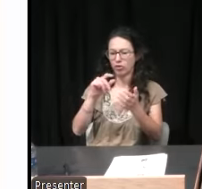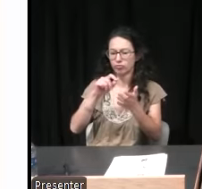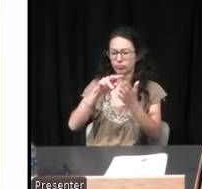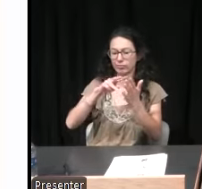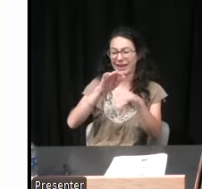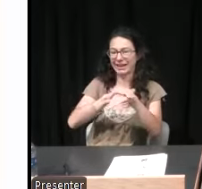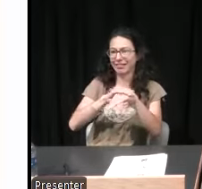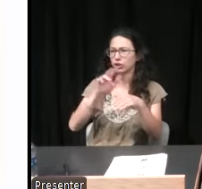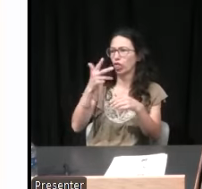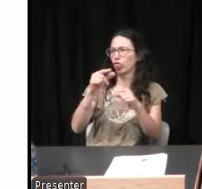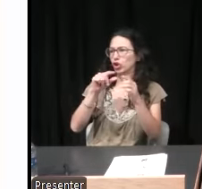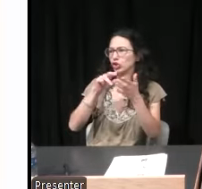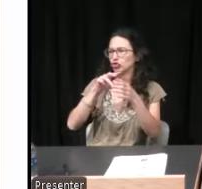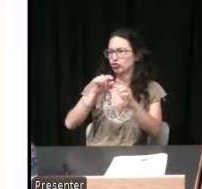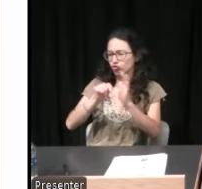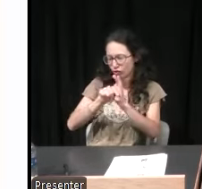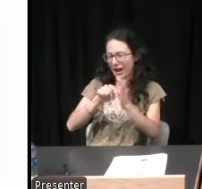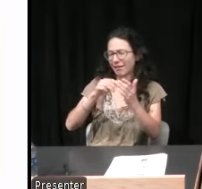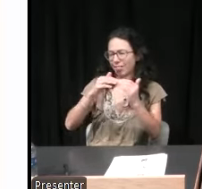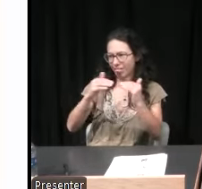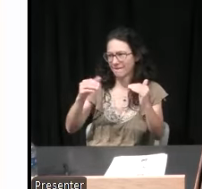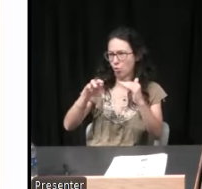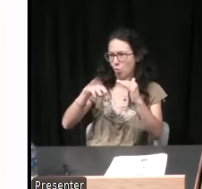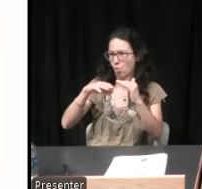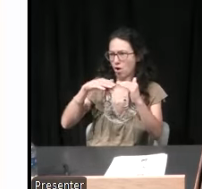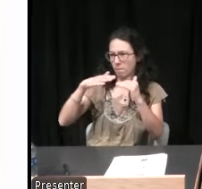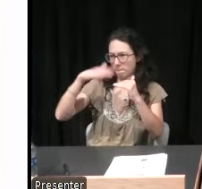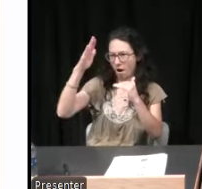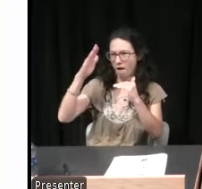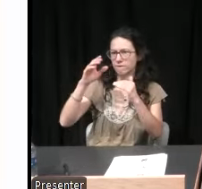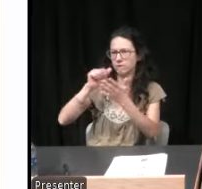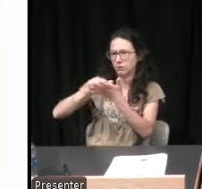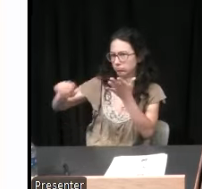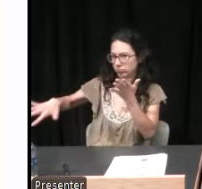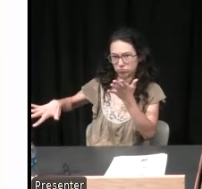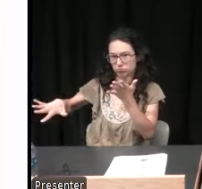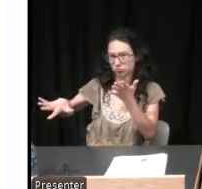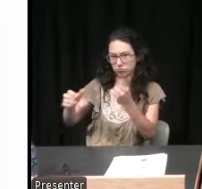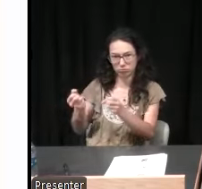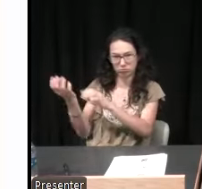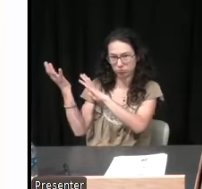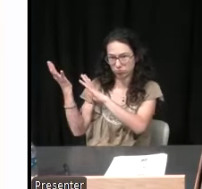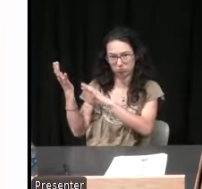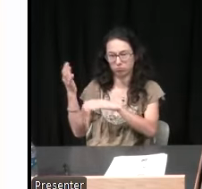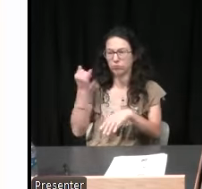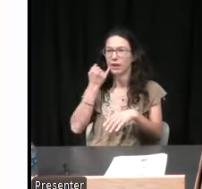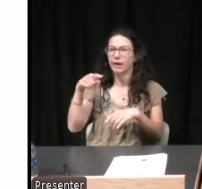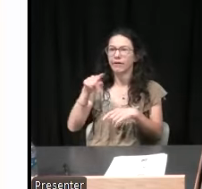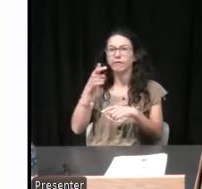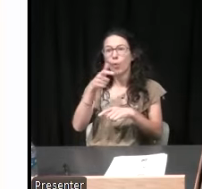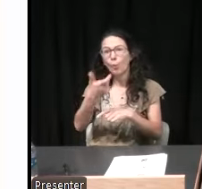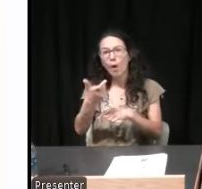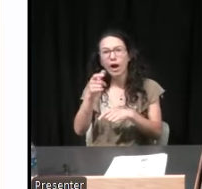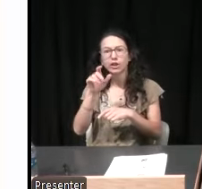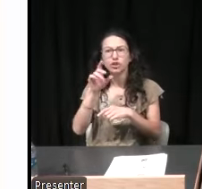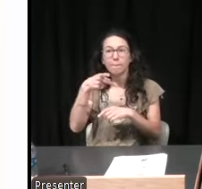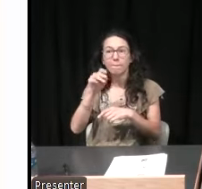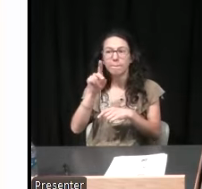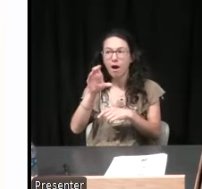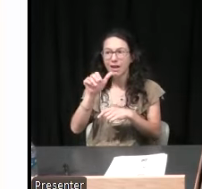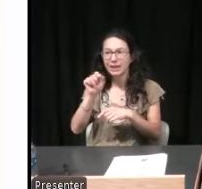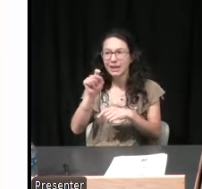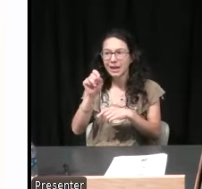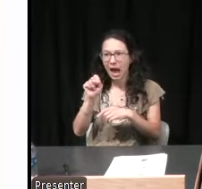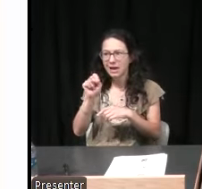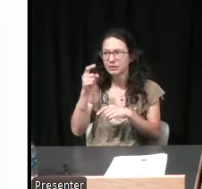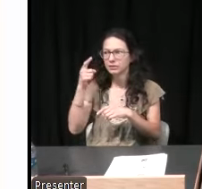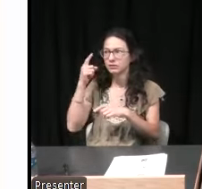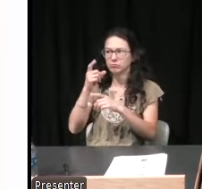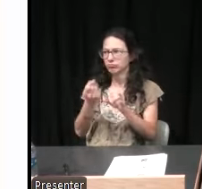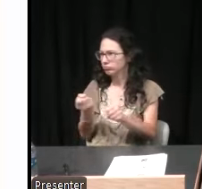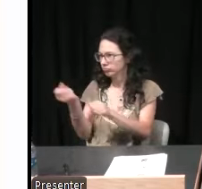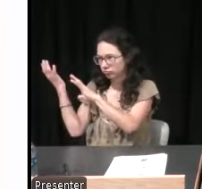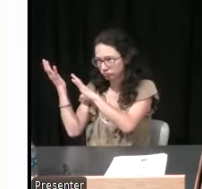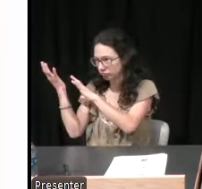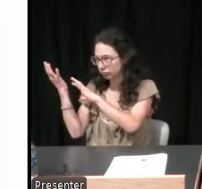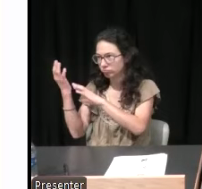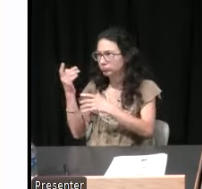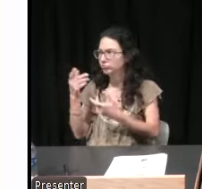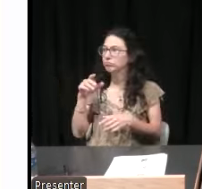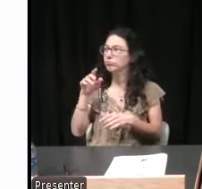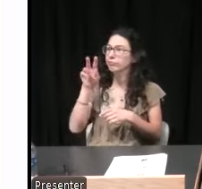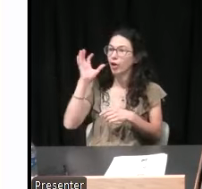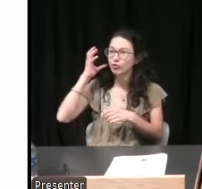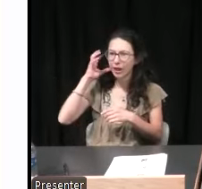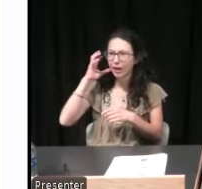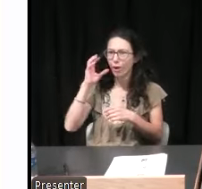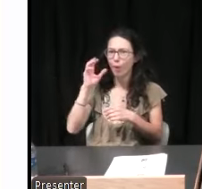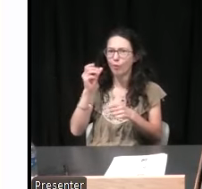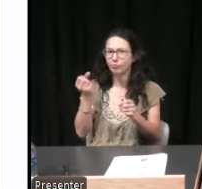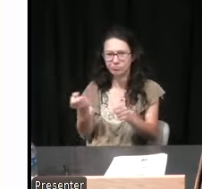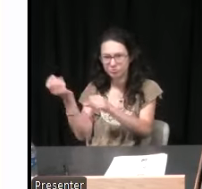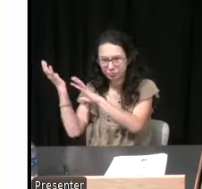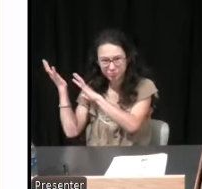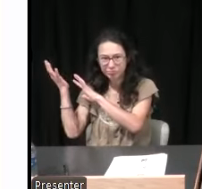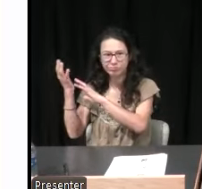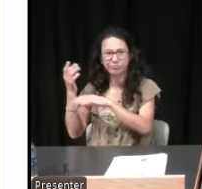removing and it's almost as if anything above a third grade reading level is removed because